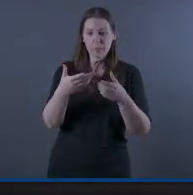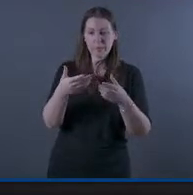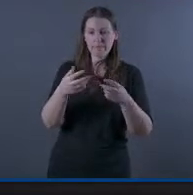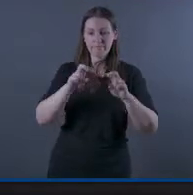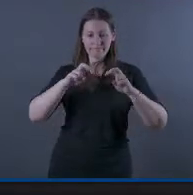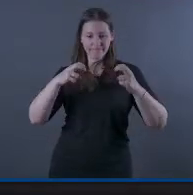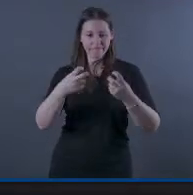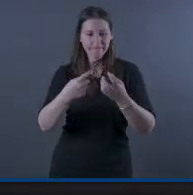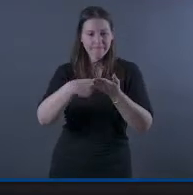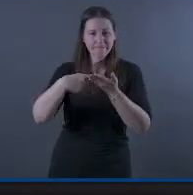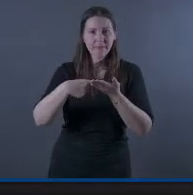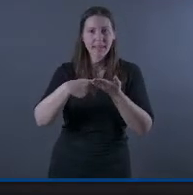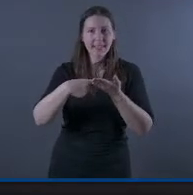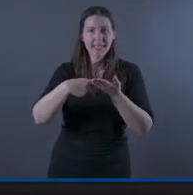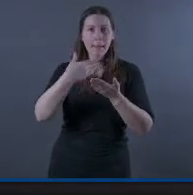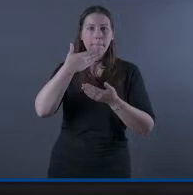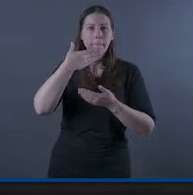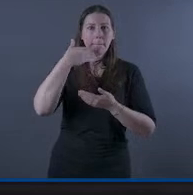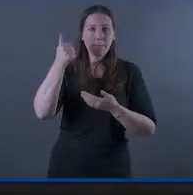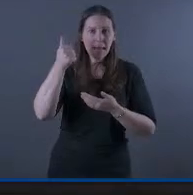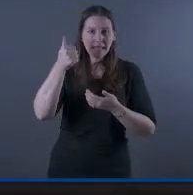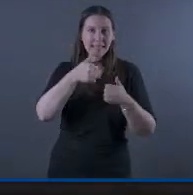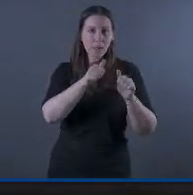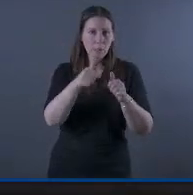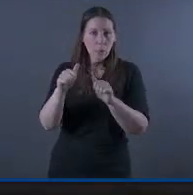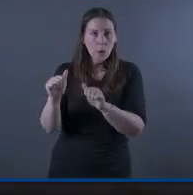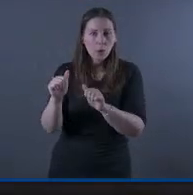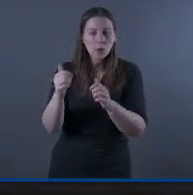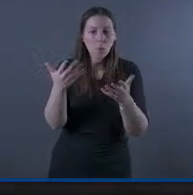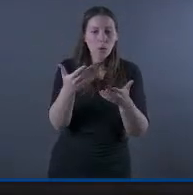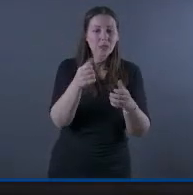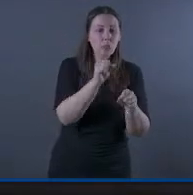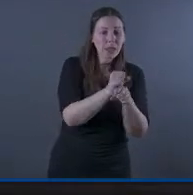and we're facilitating and bringing those together. I just listen in and learn things.